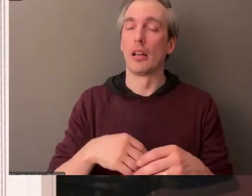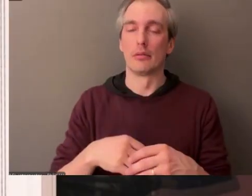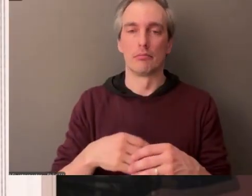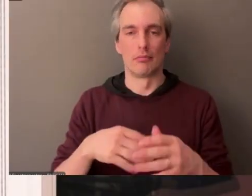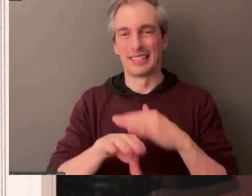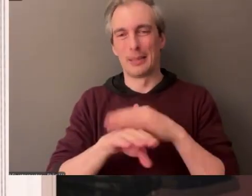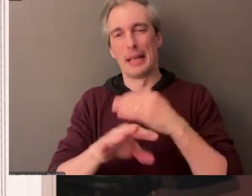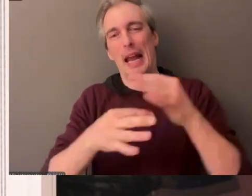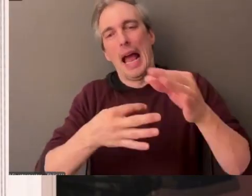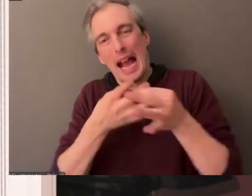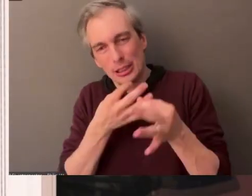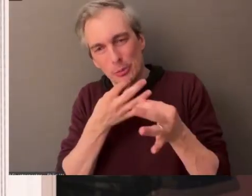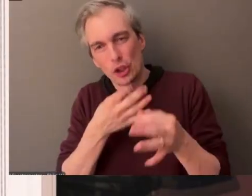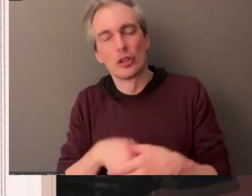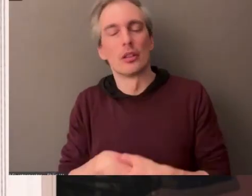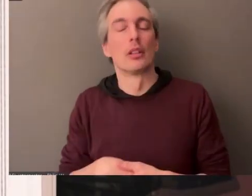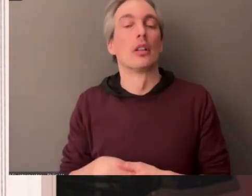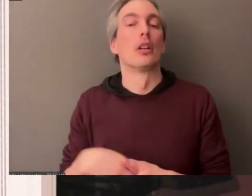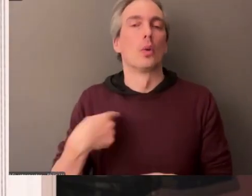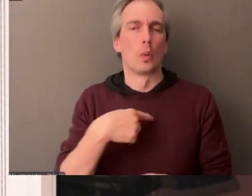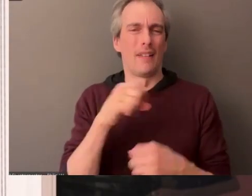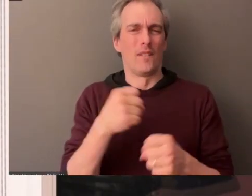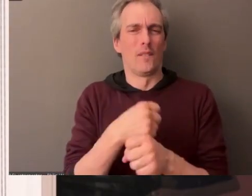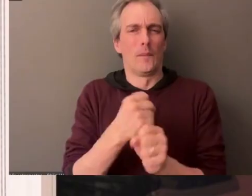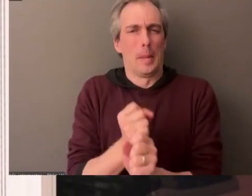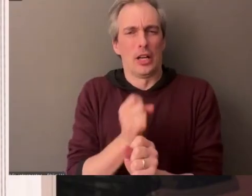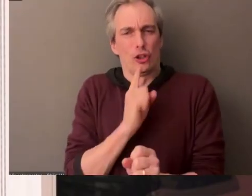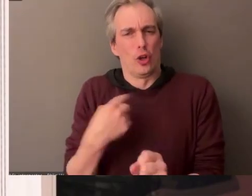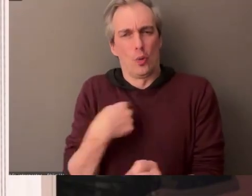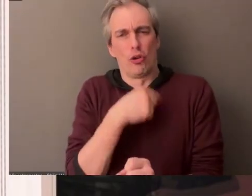Because if you try to solve organizational problems as the accessibility